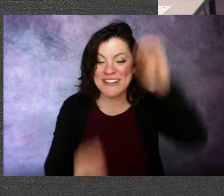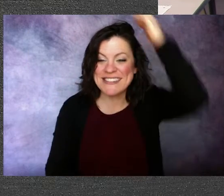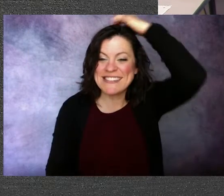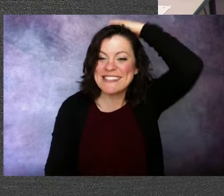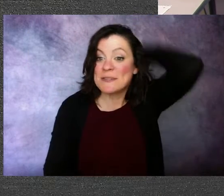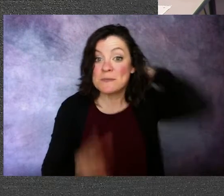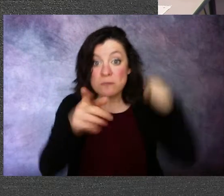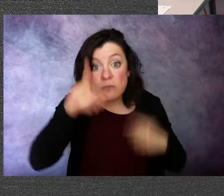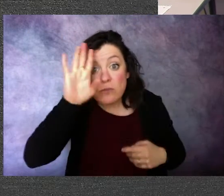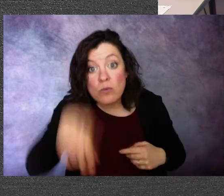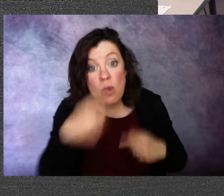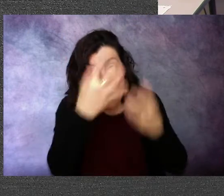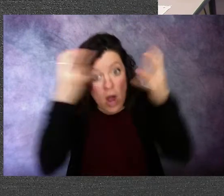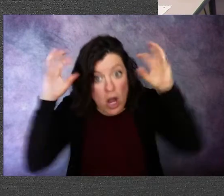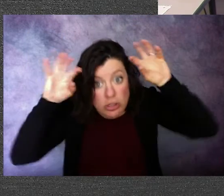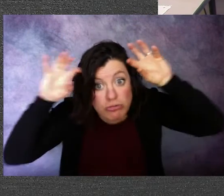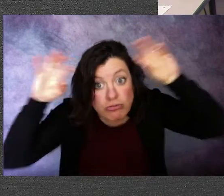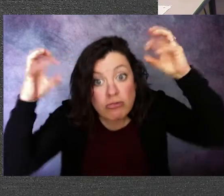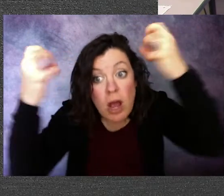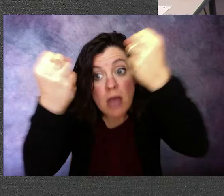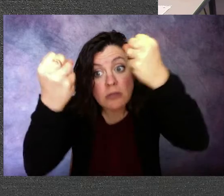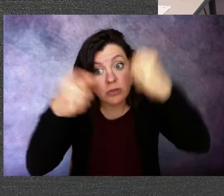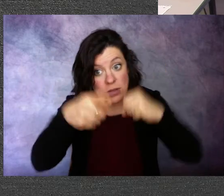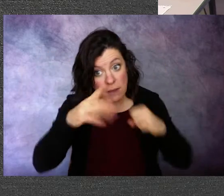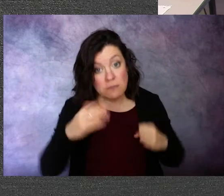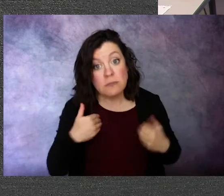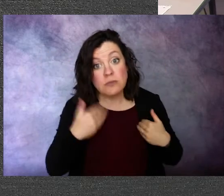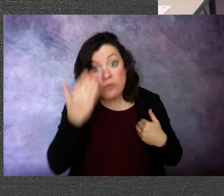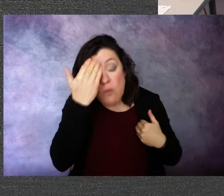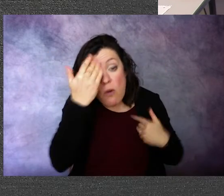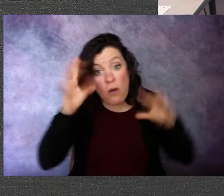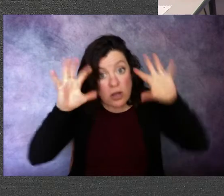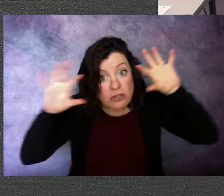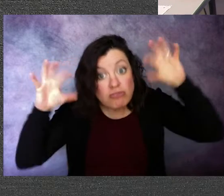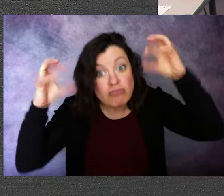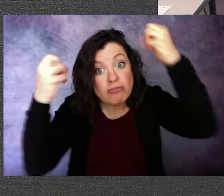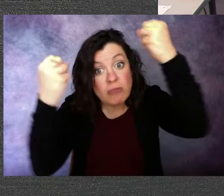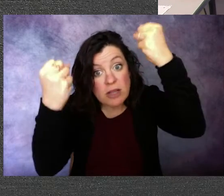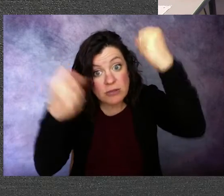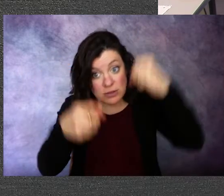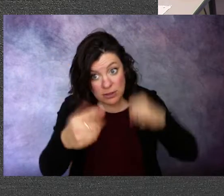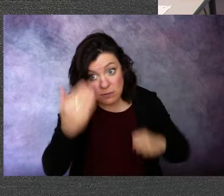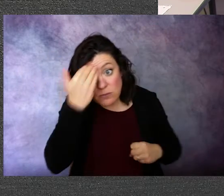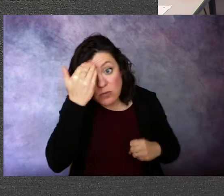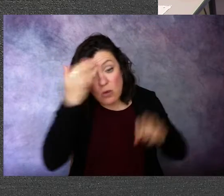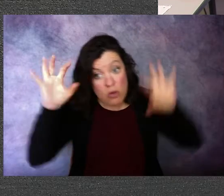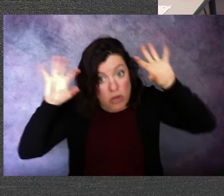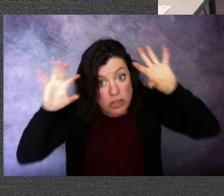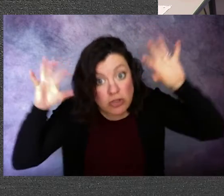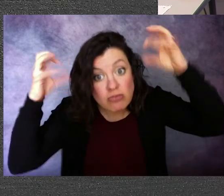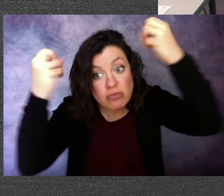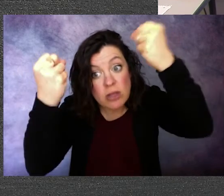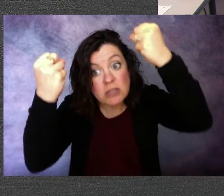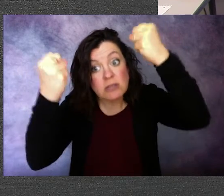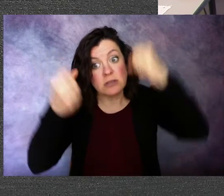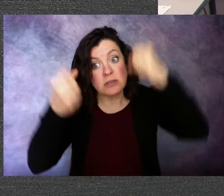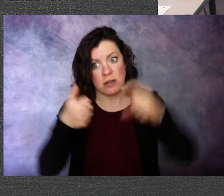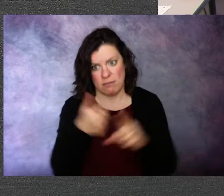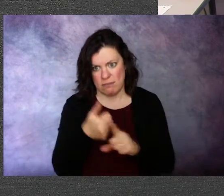Oh do you know the triceratops The triceratops, the triceratops Oh do you know the triceratops